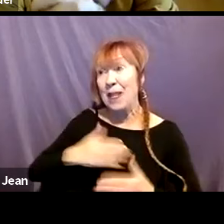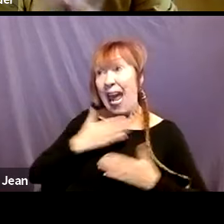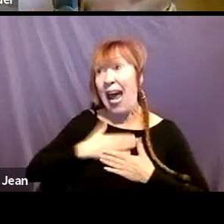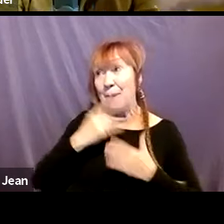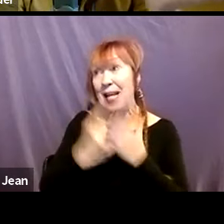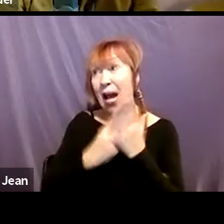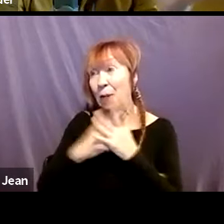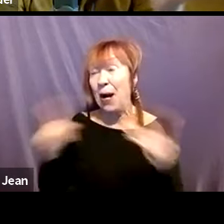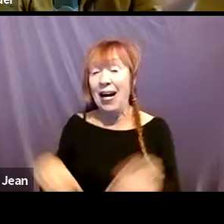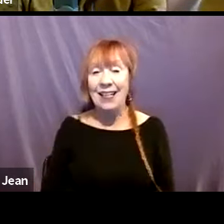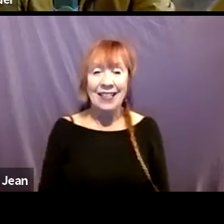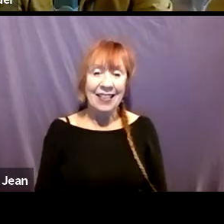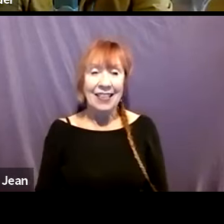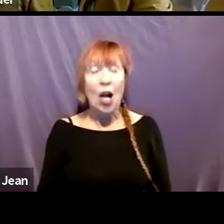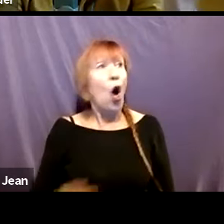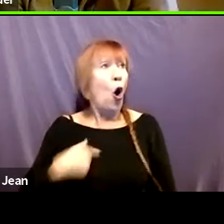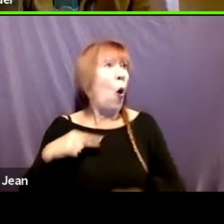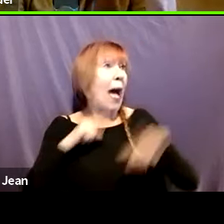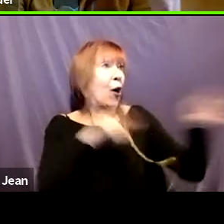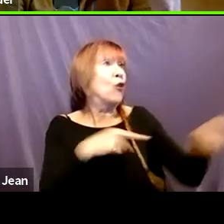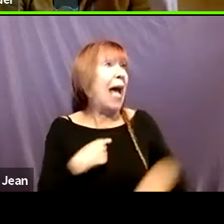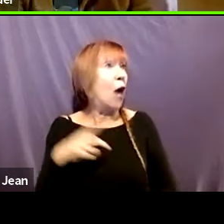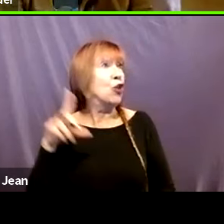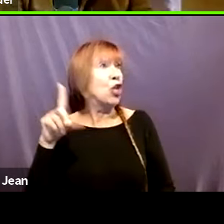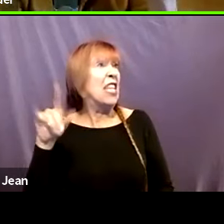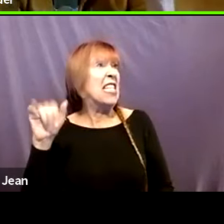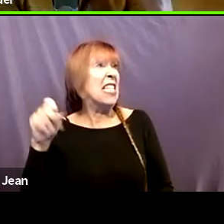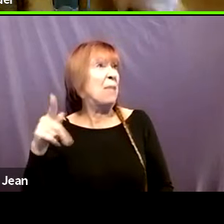"Going down to the local dispensary, and just blowin' off steam!".